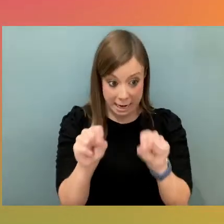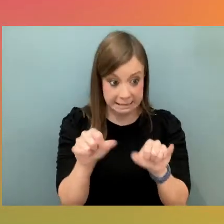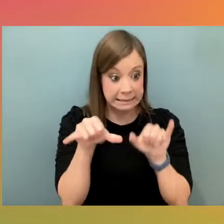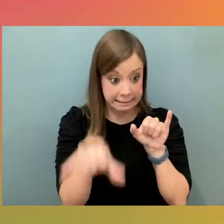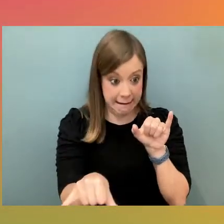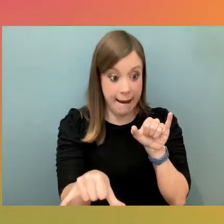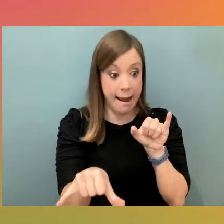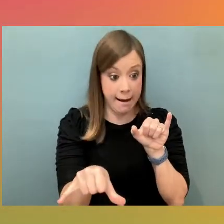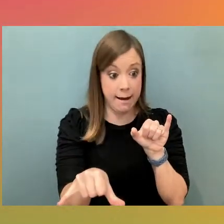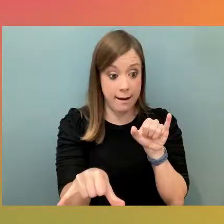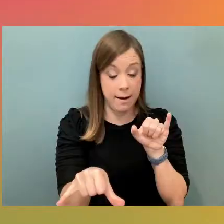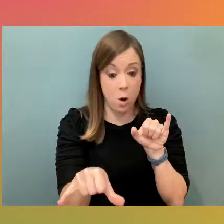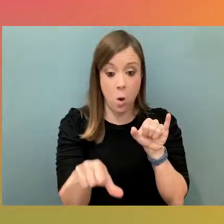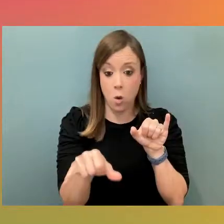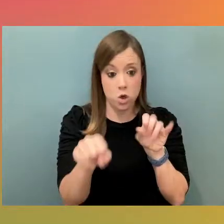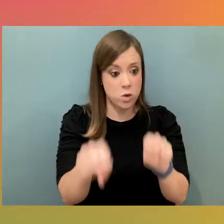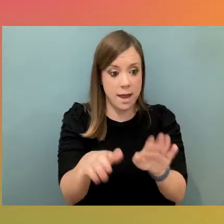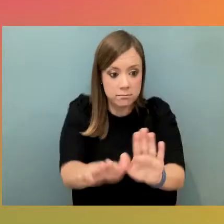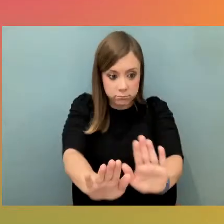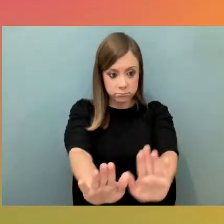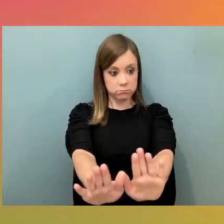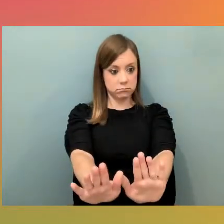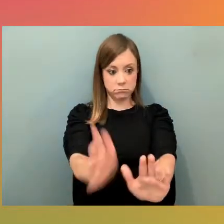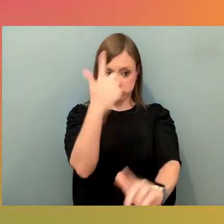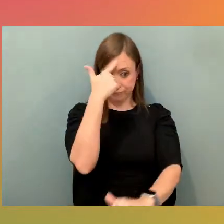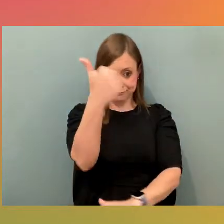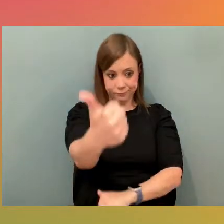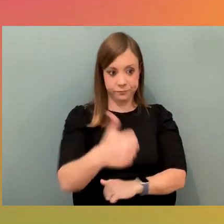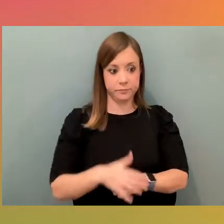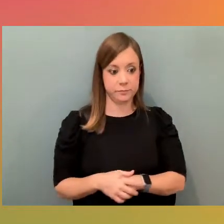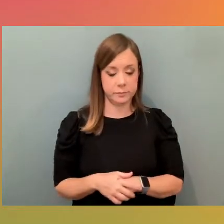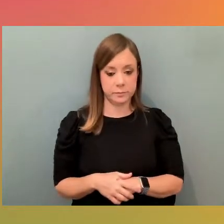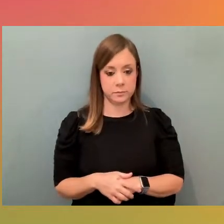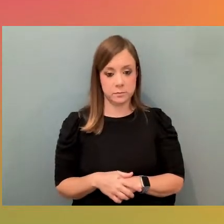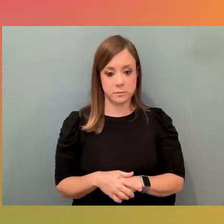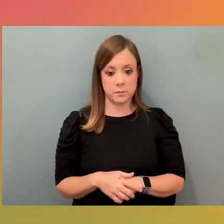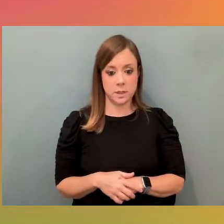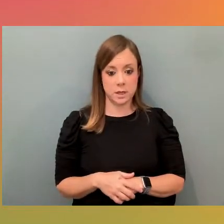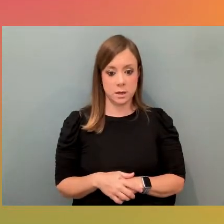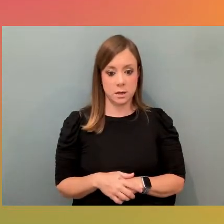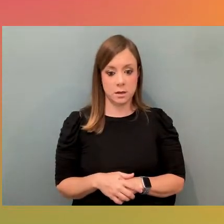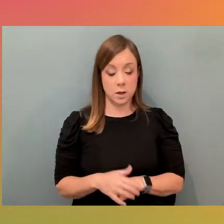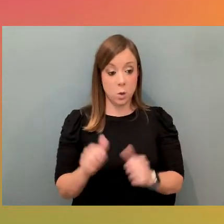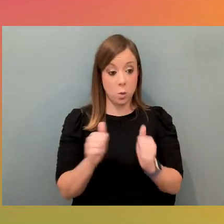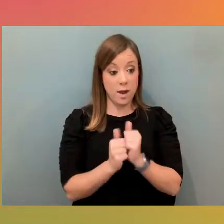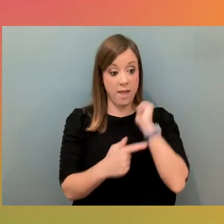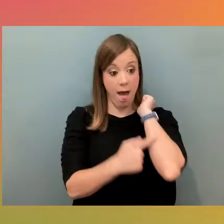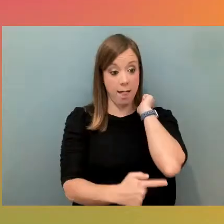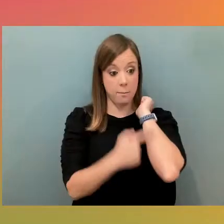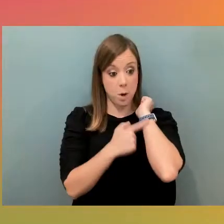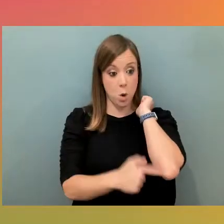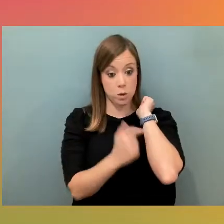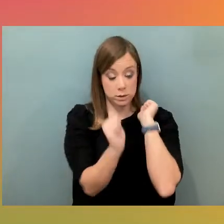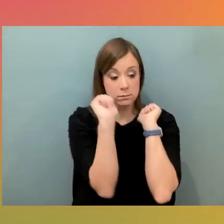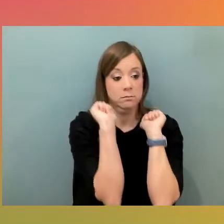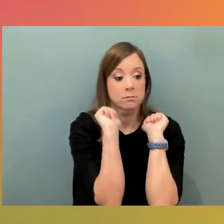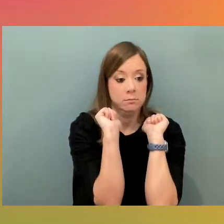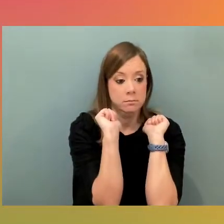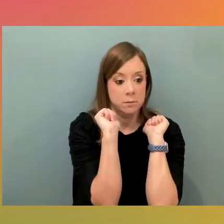AND THEN YOU ARE WELCOMED TO